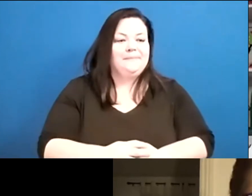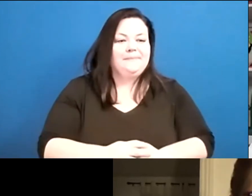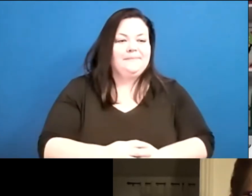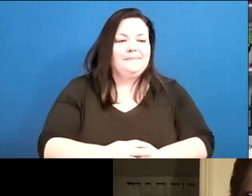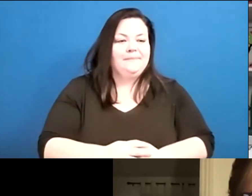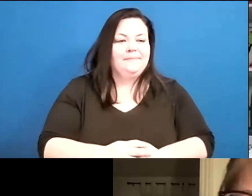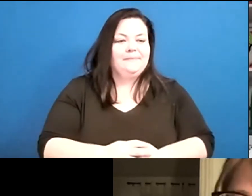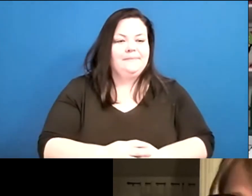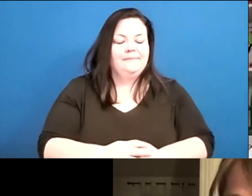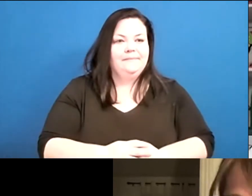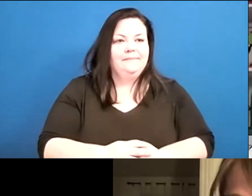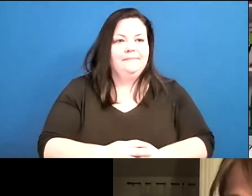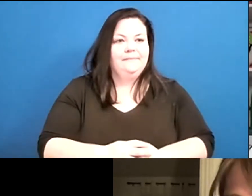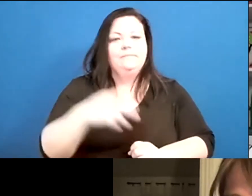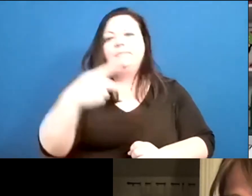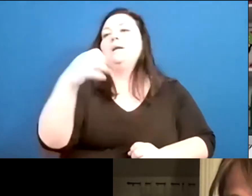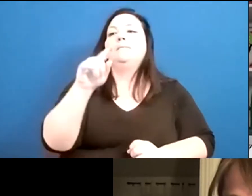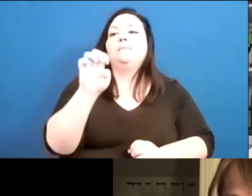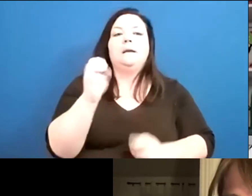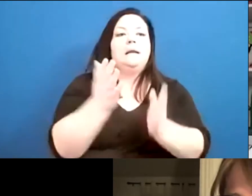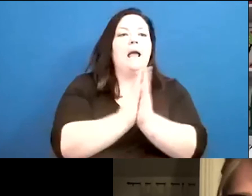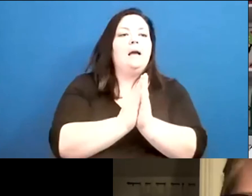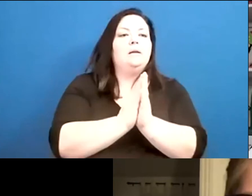Um, Pete asked in the chat what what's your favorite Oz book.